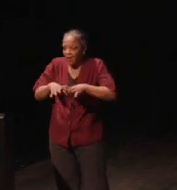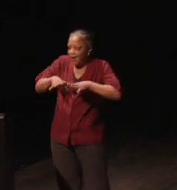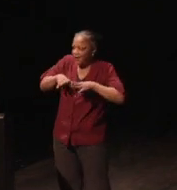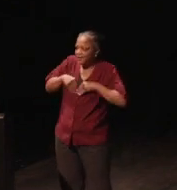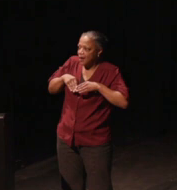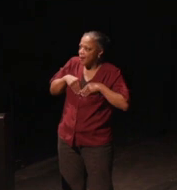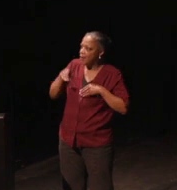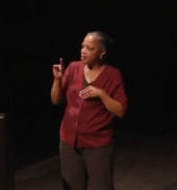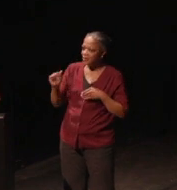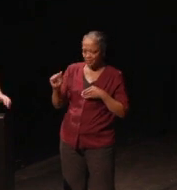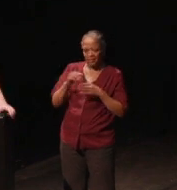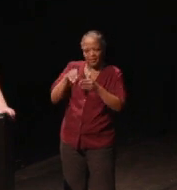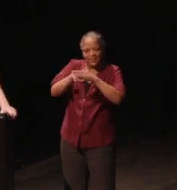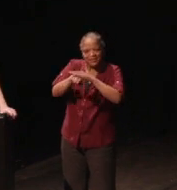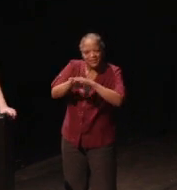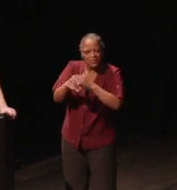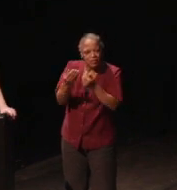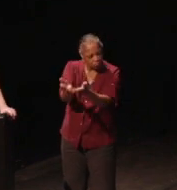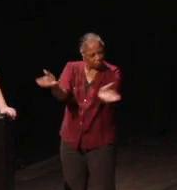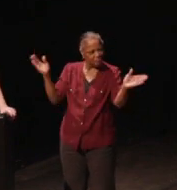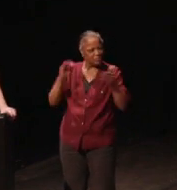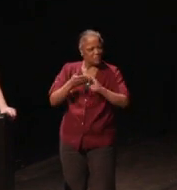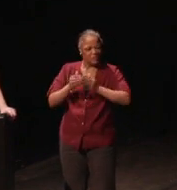disability and accessibility in the wider community.